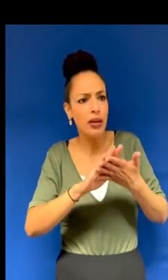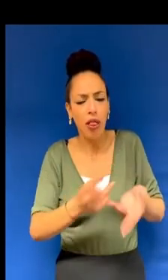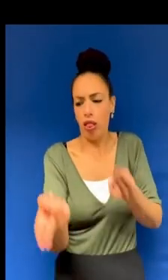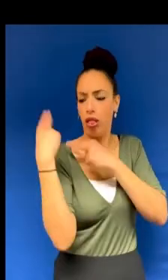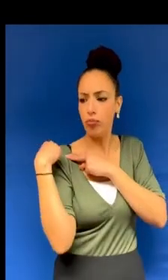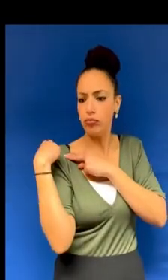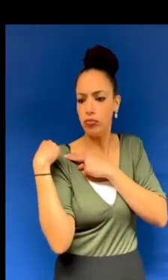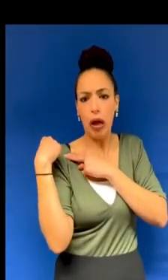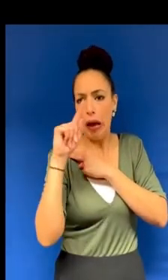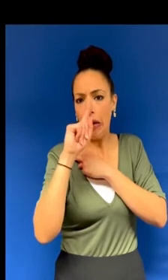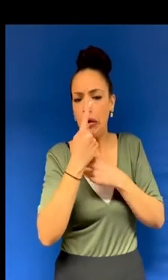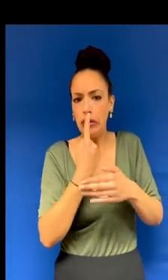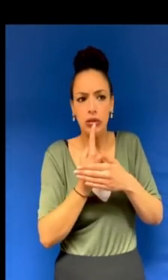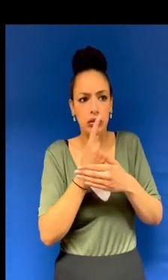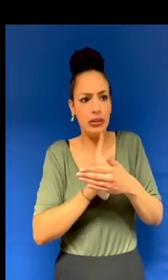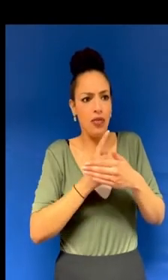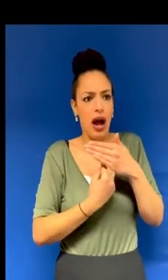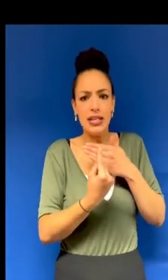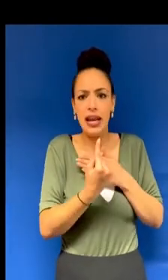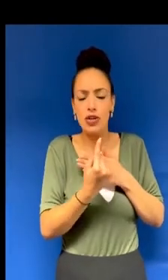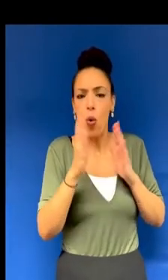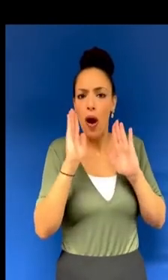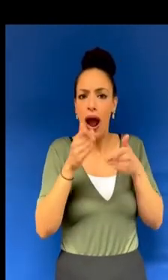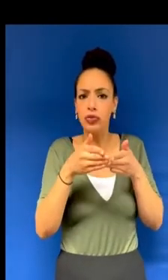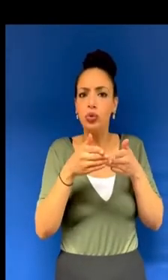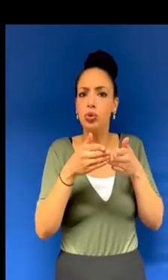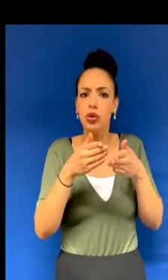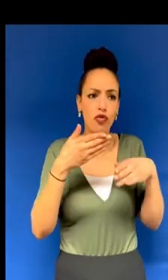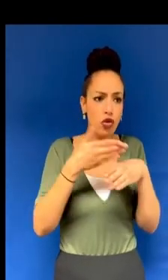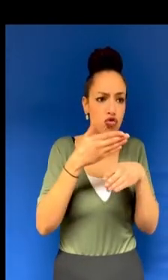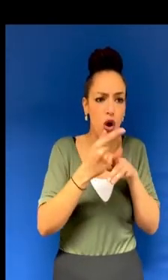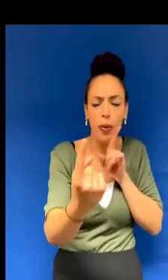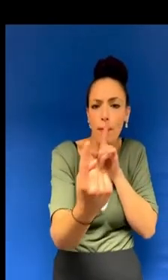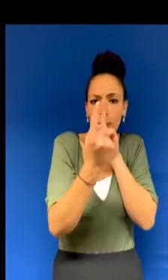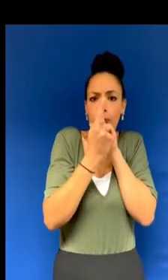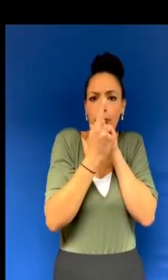greater extent is housing, is because they have jobs in which they didn't have the opportunity